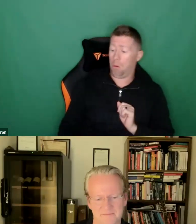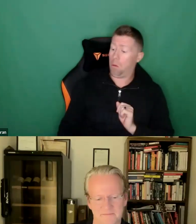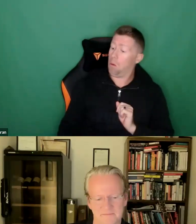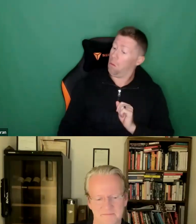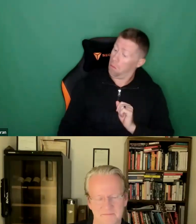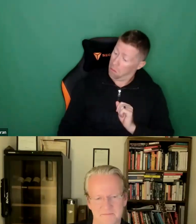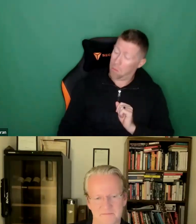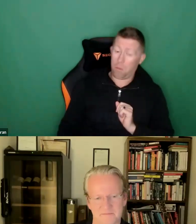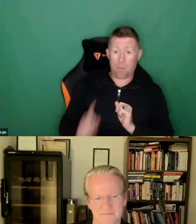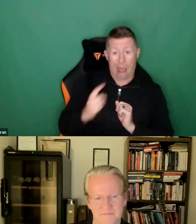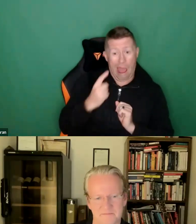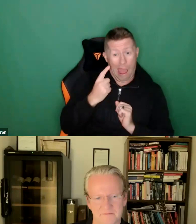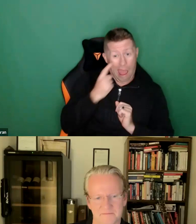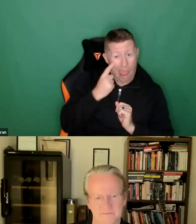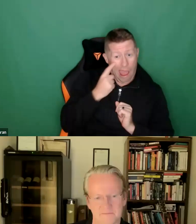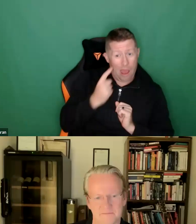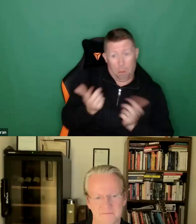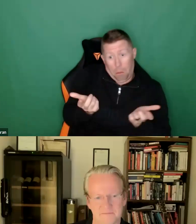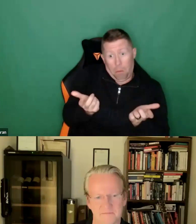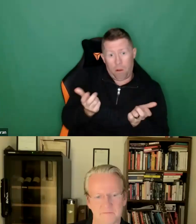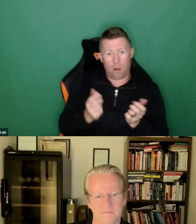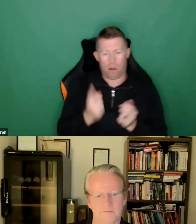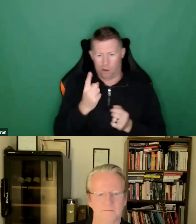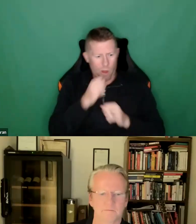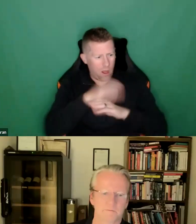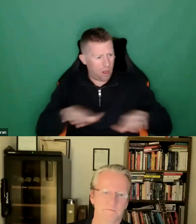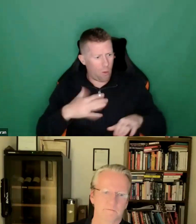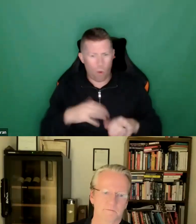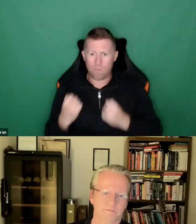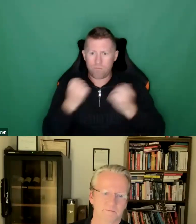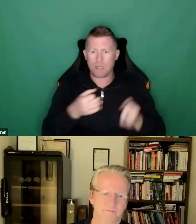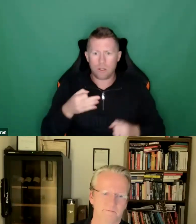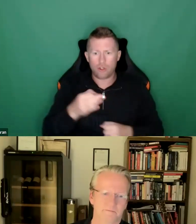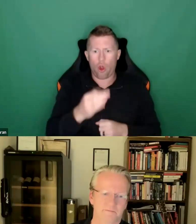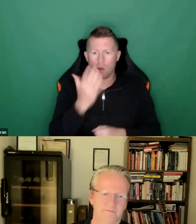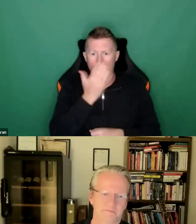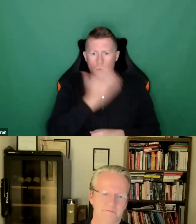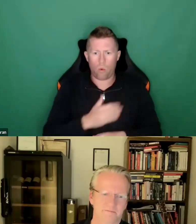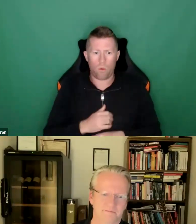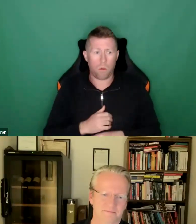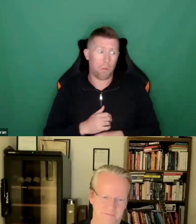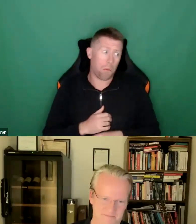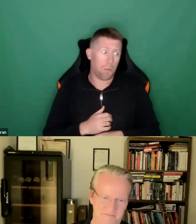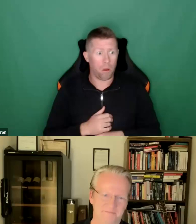learn, they all want to learn and want to be part of this, and they also have some great